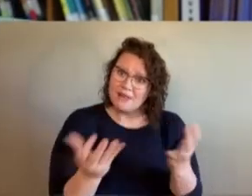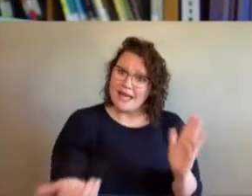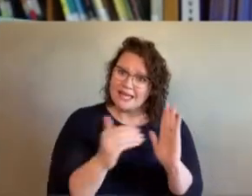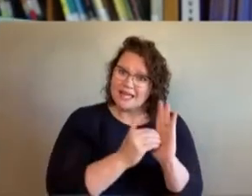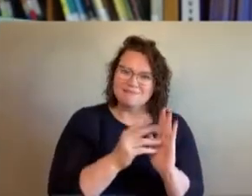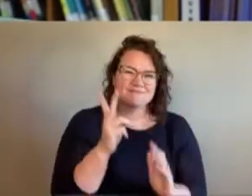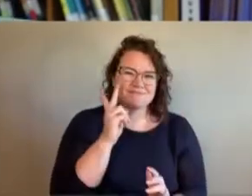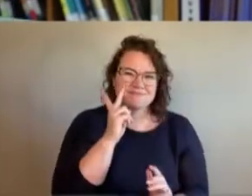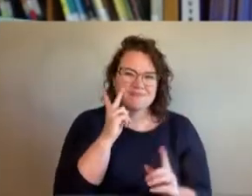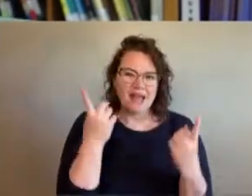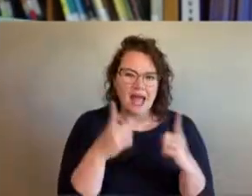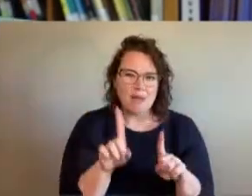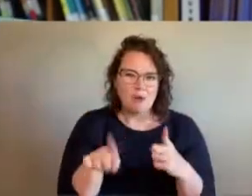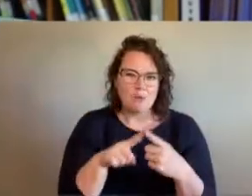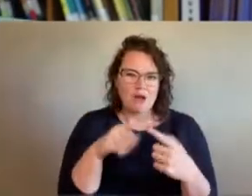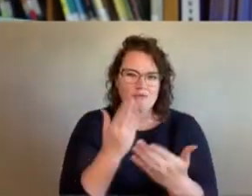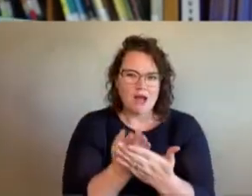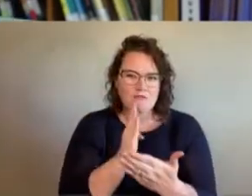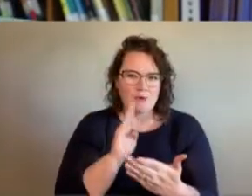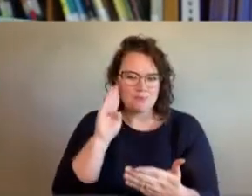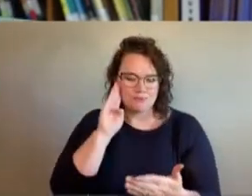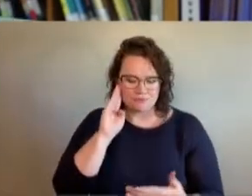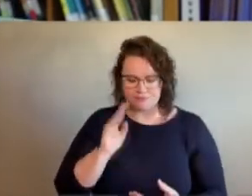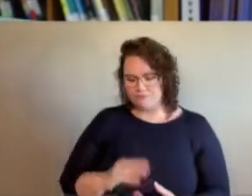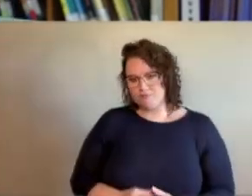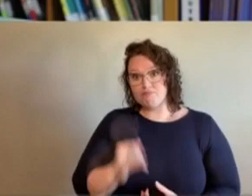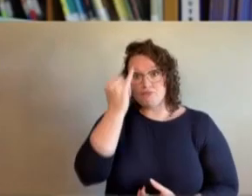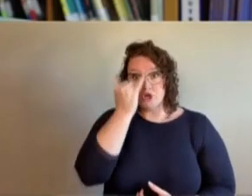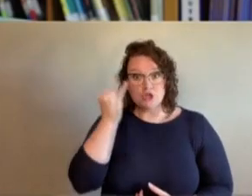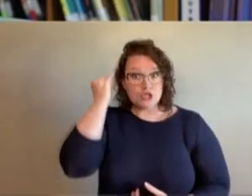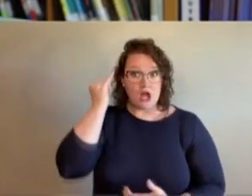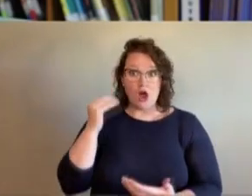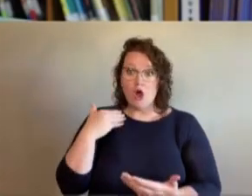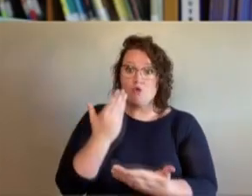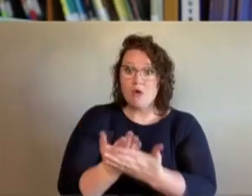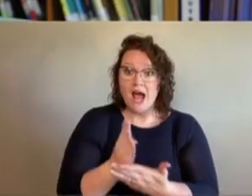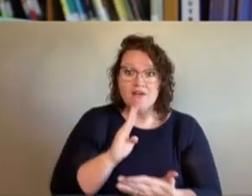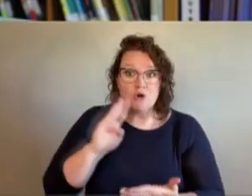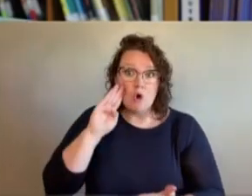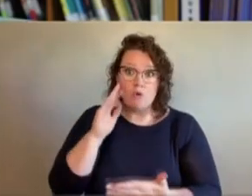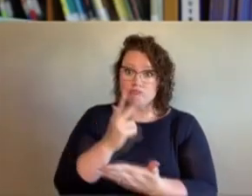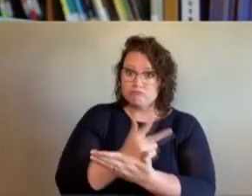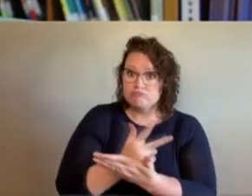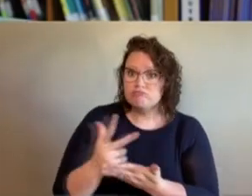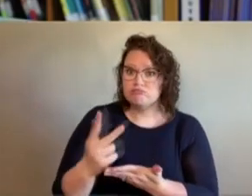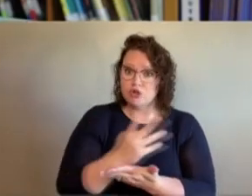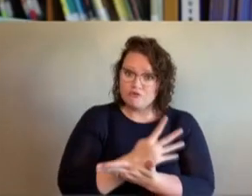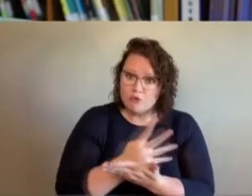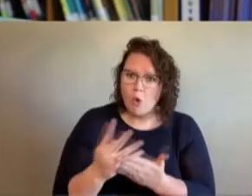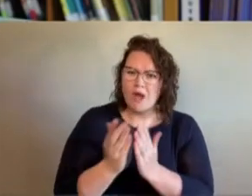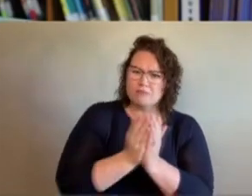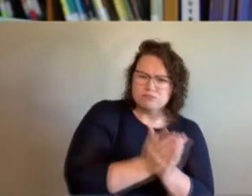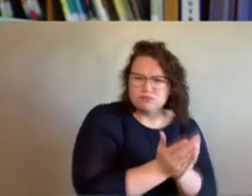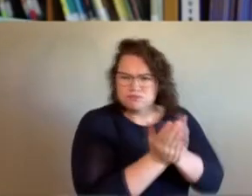had. He is telling him to go home and find the love of your family.